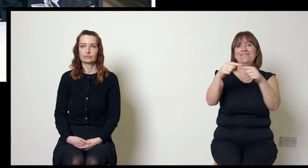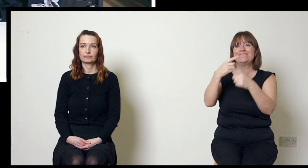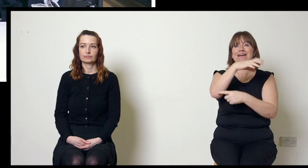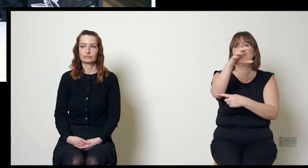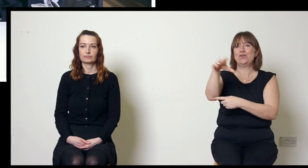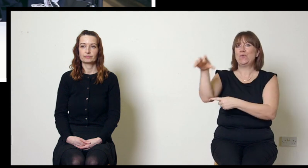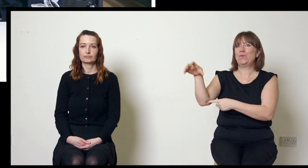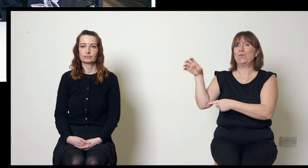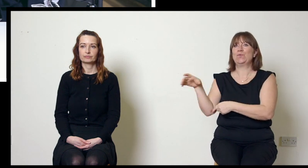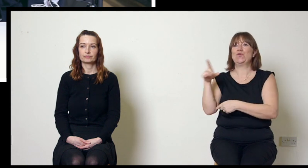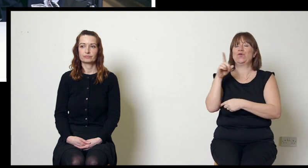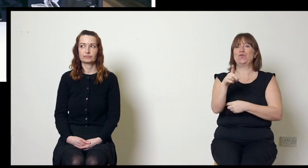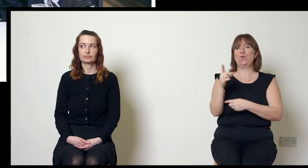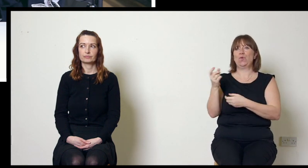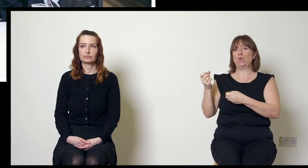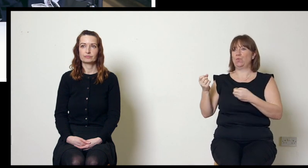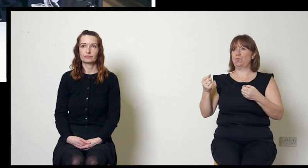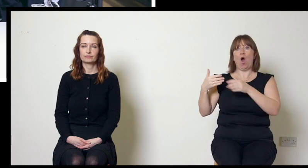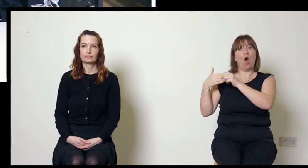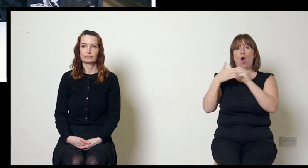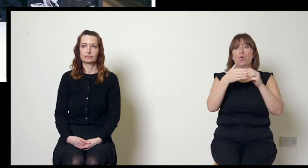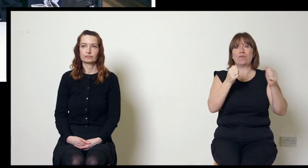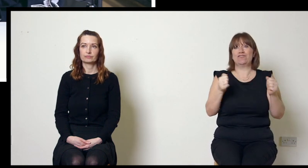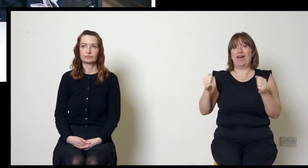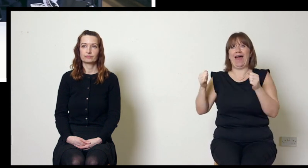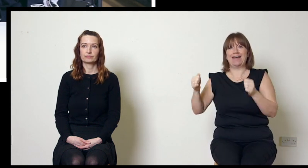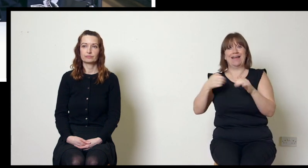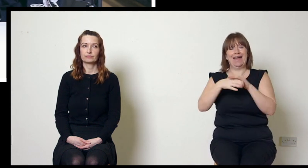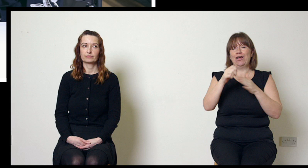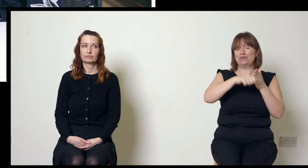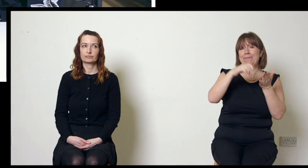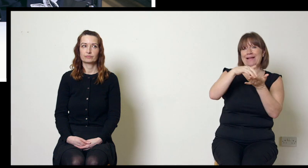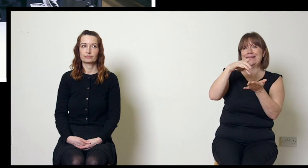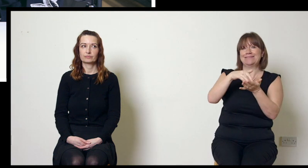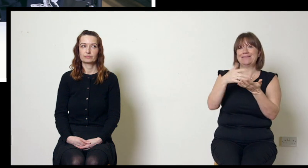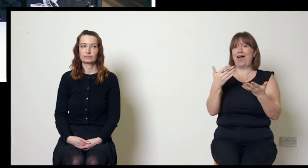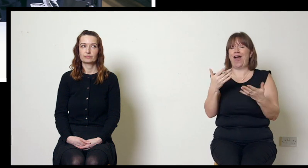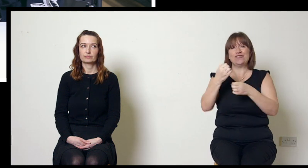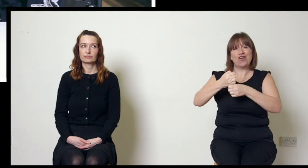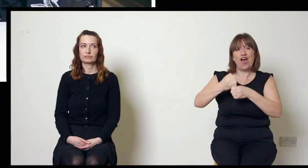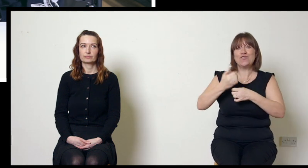to host the chair, So we had them in Serpentine Green Shopping Center, we had them in churches, schools, shops,